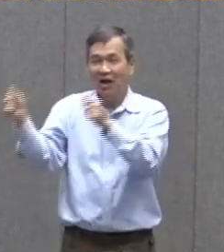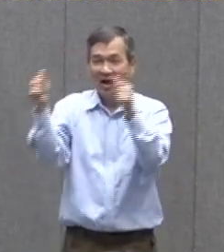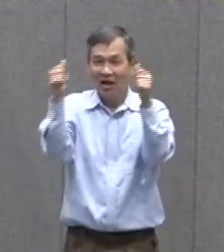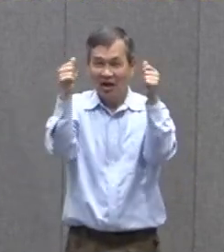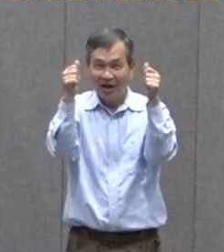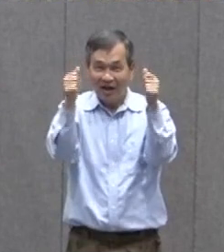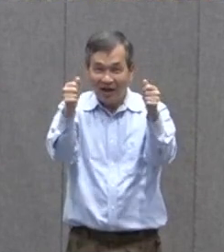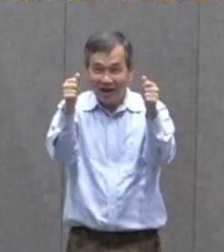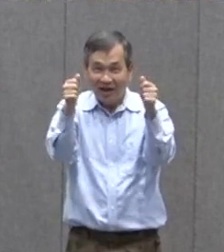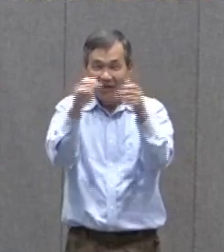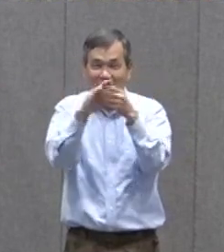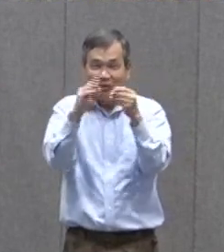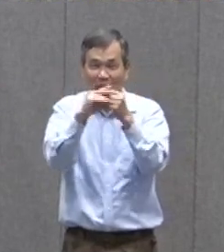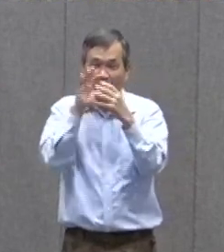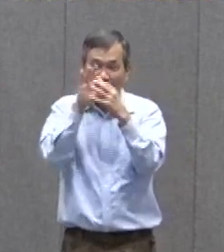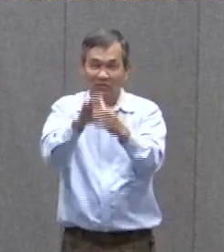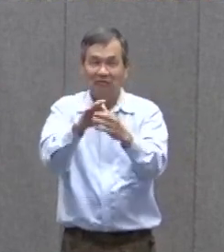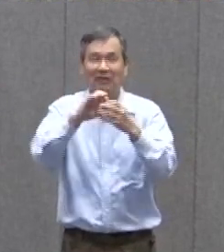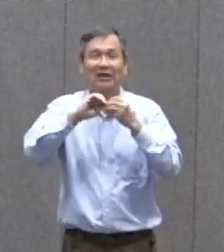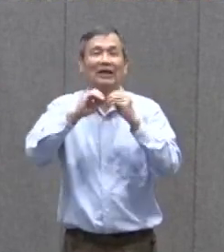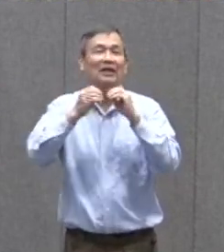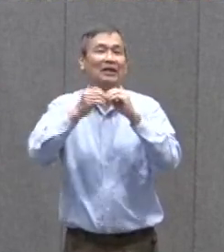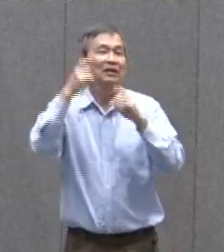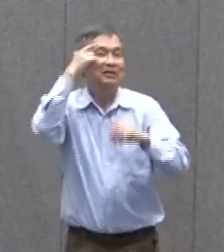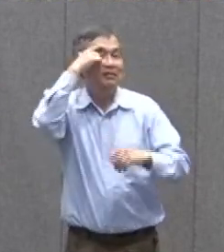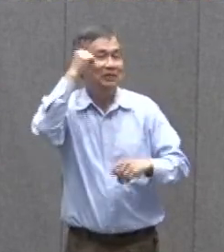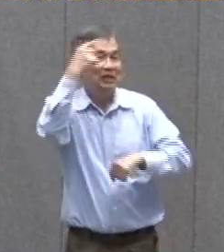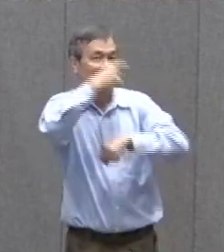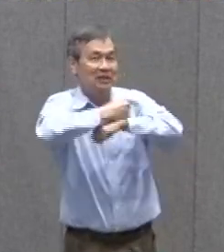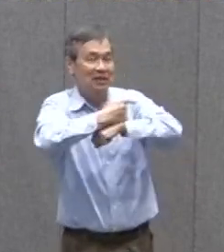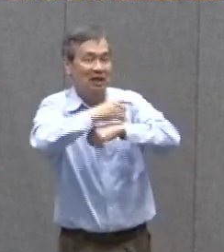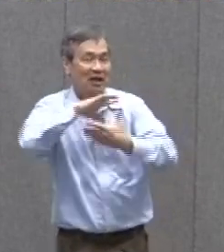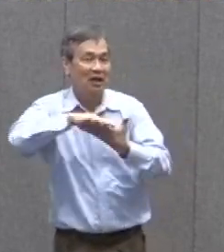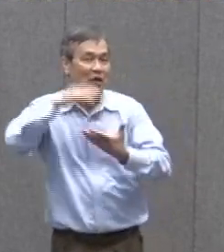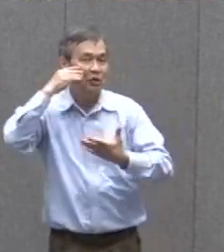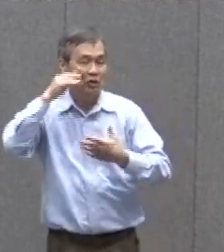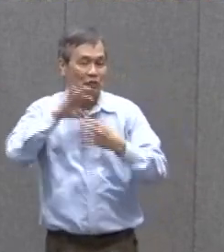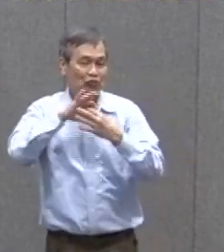all about numbers because today we are learning about math.